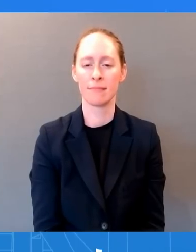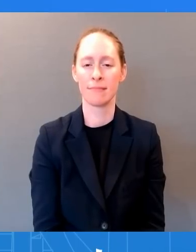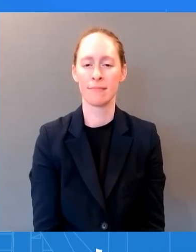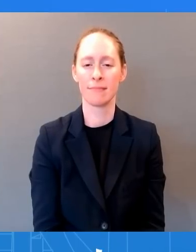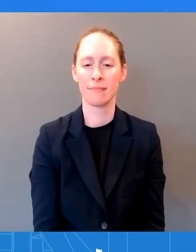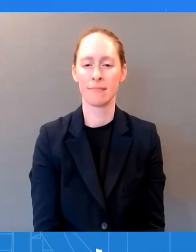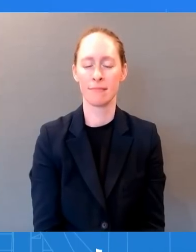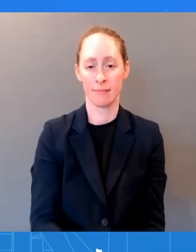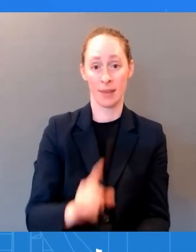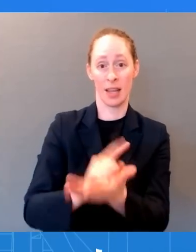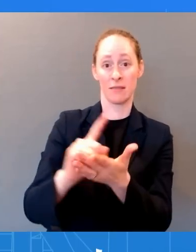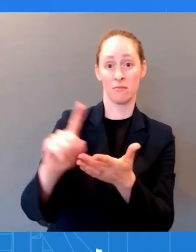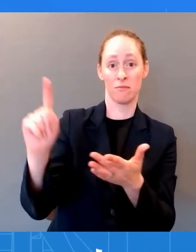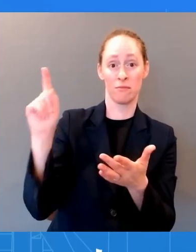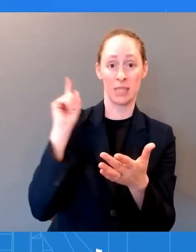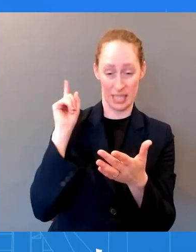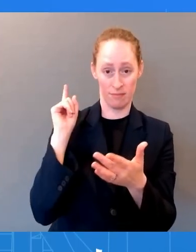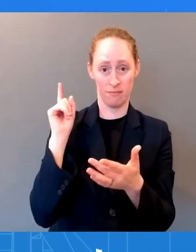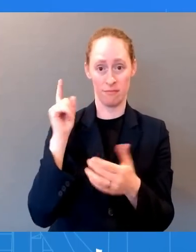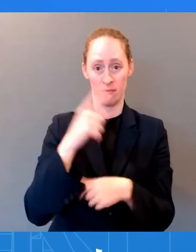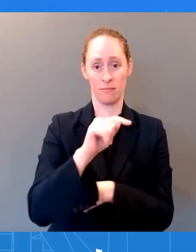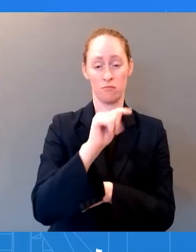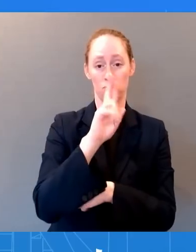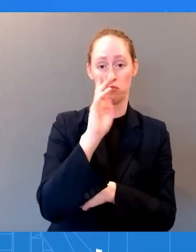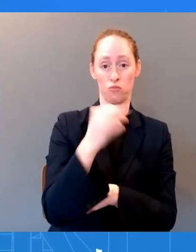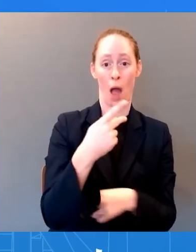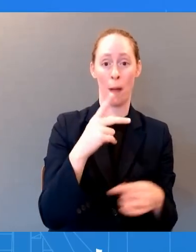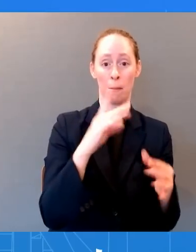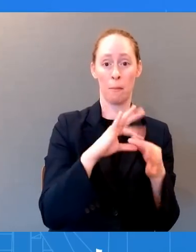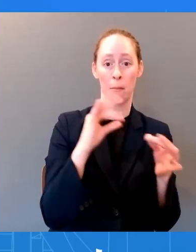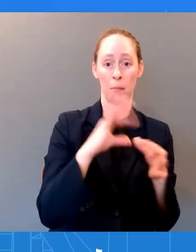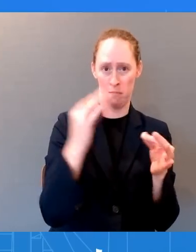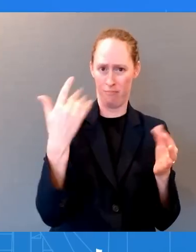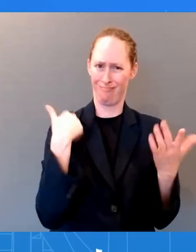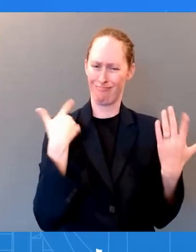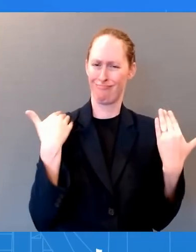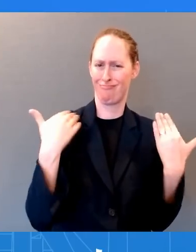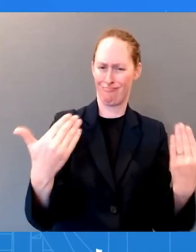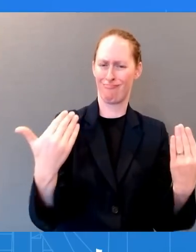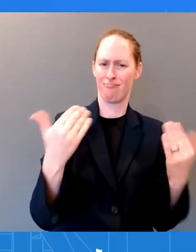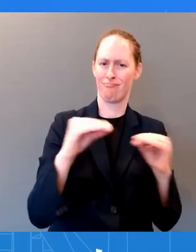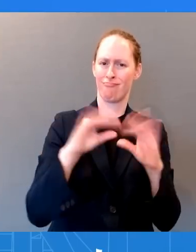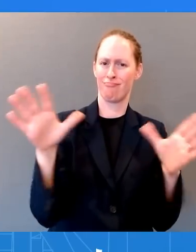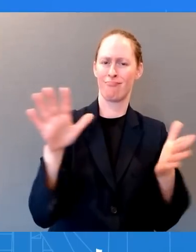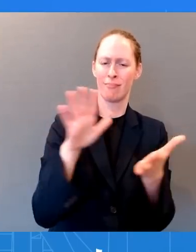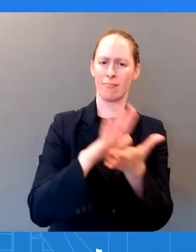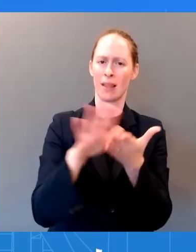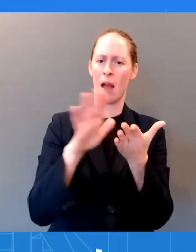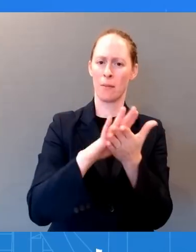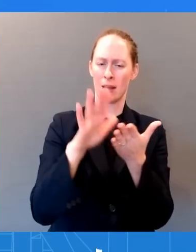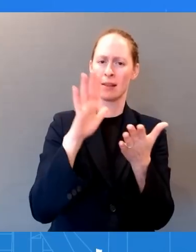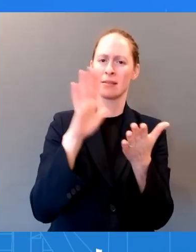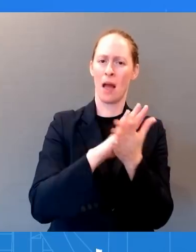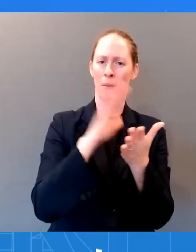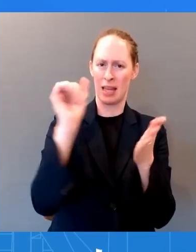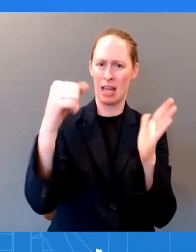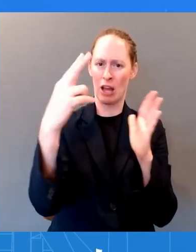And President Biden said, quote, "I'm not going to comment. I mean, because I don't know the detail. I don't even want to know.